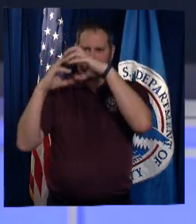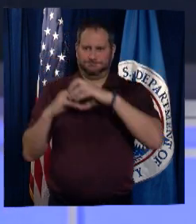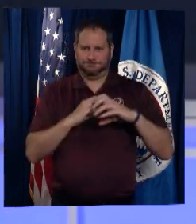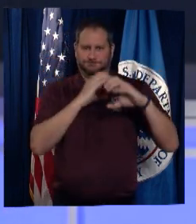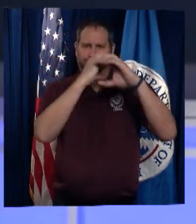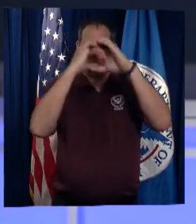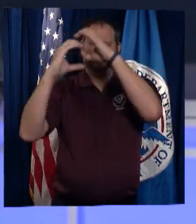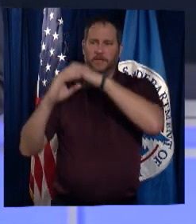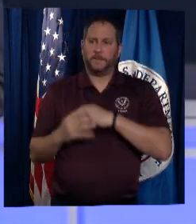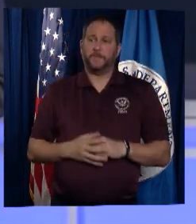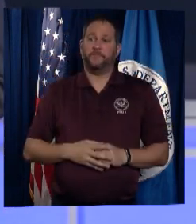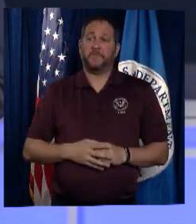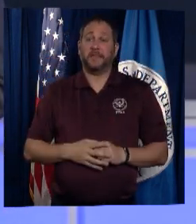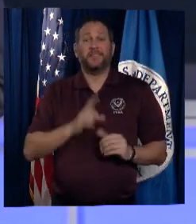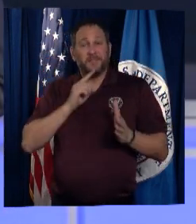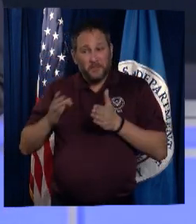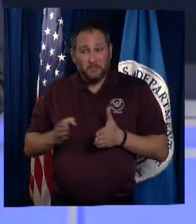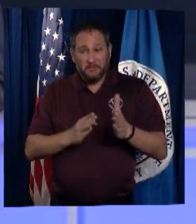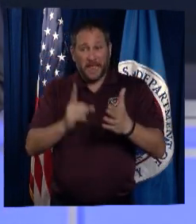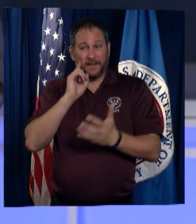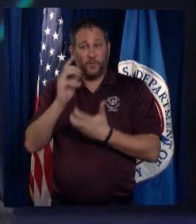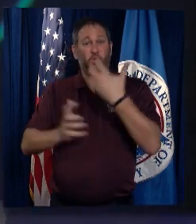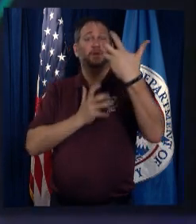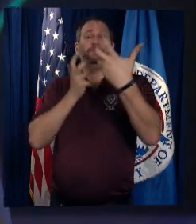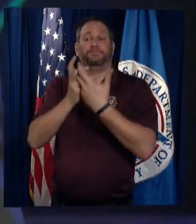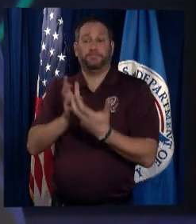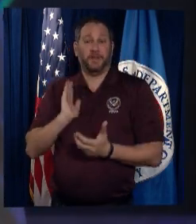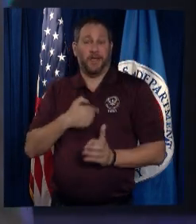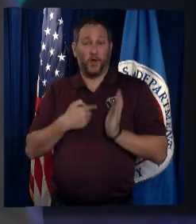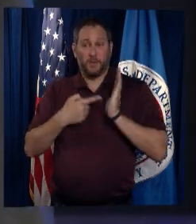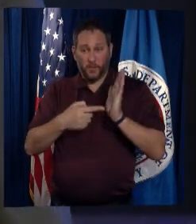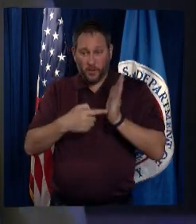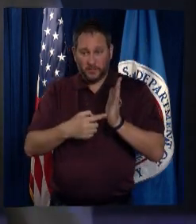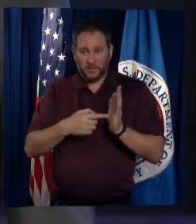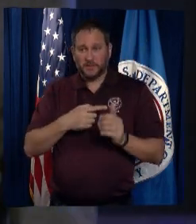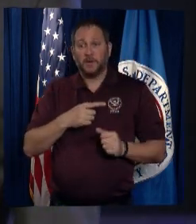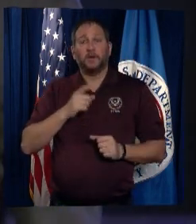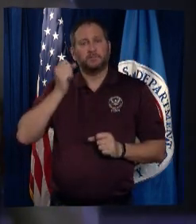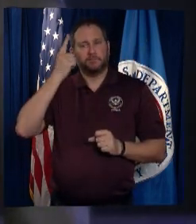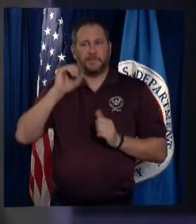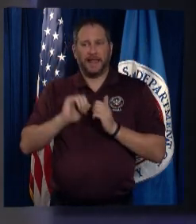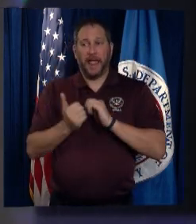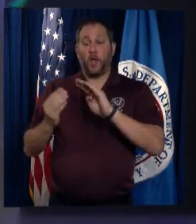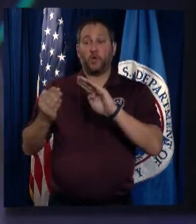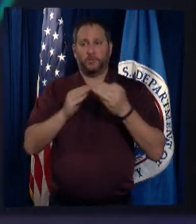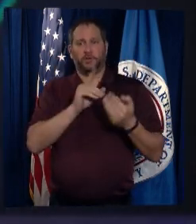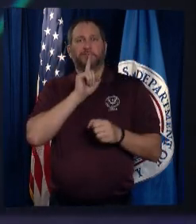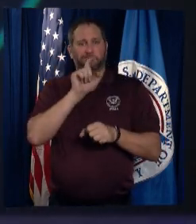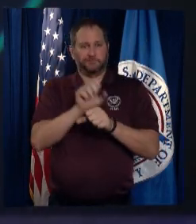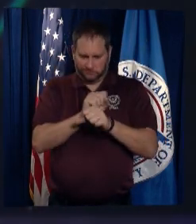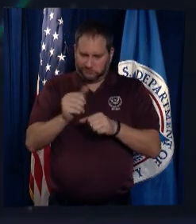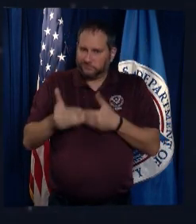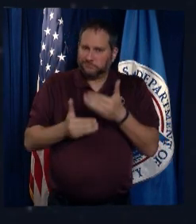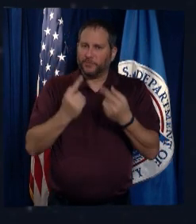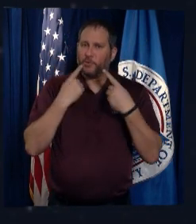govern communities. First there is no pyramid and you are not on top. This law